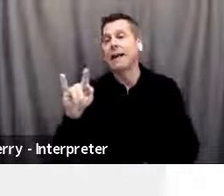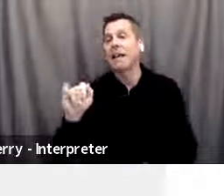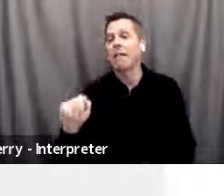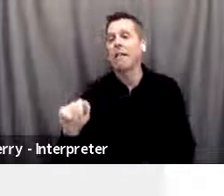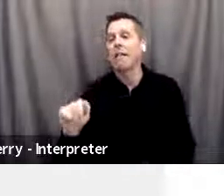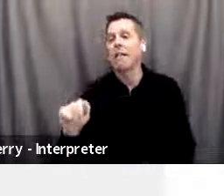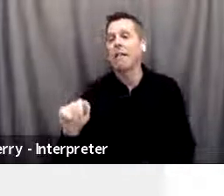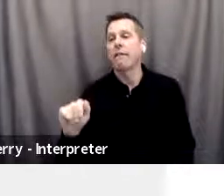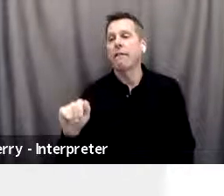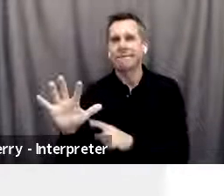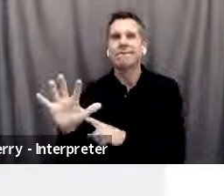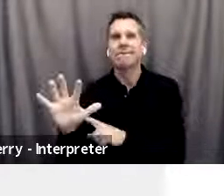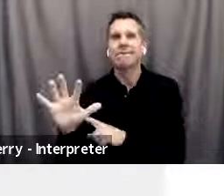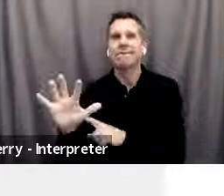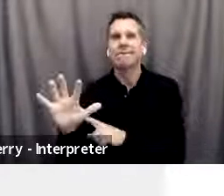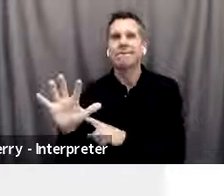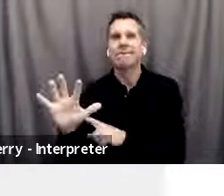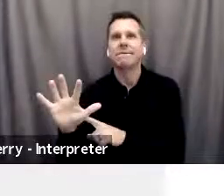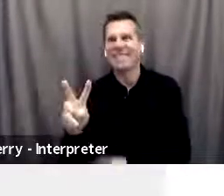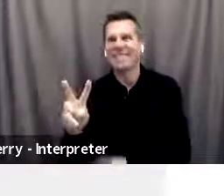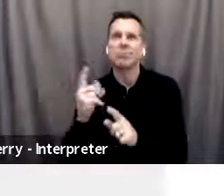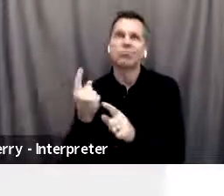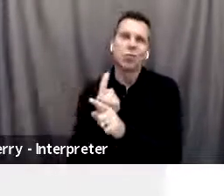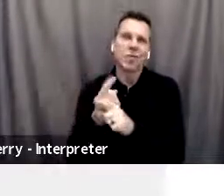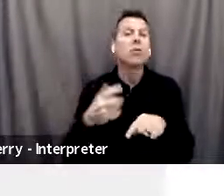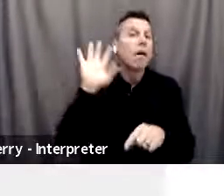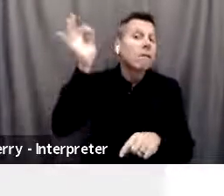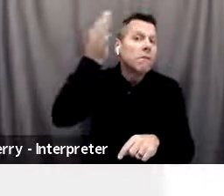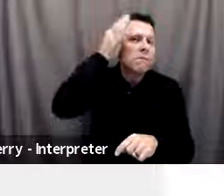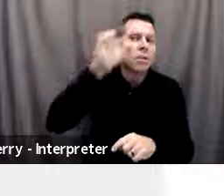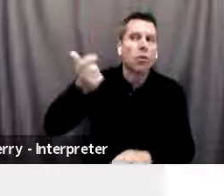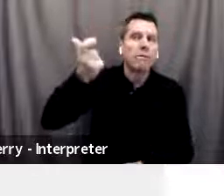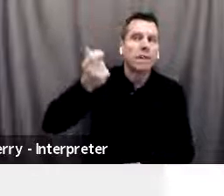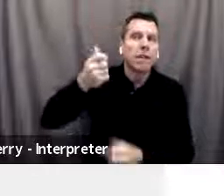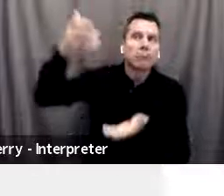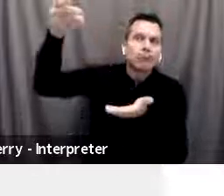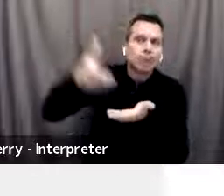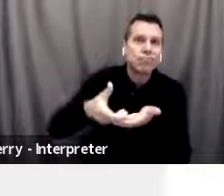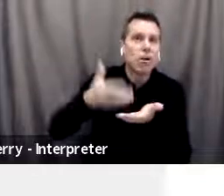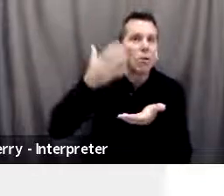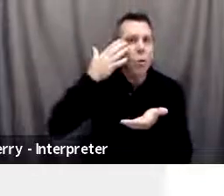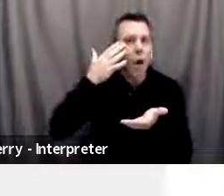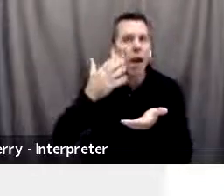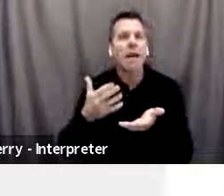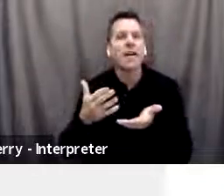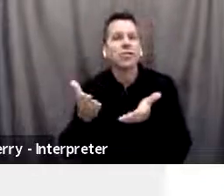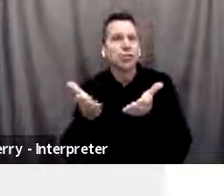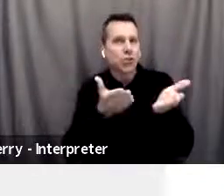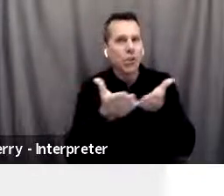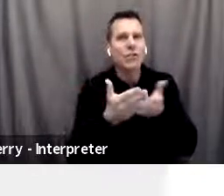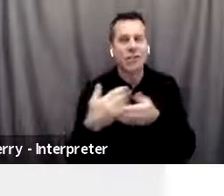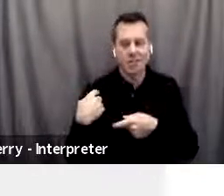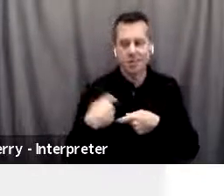receive the funding for these projects, because we are a part of the Hispanic serving institutions in the United States. So there